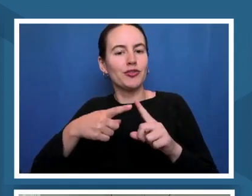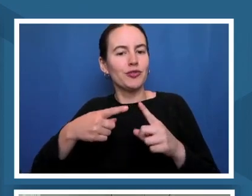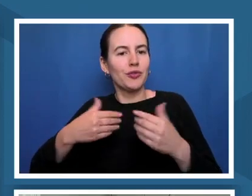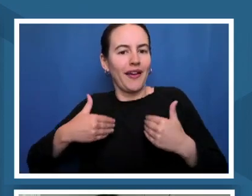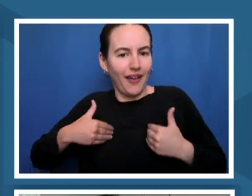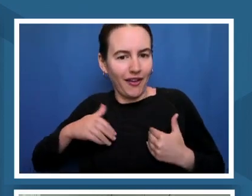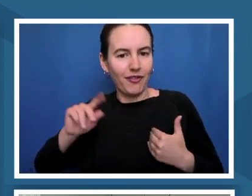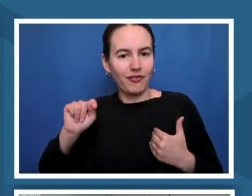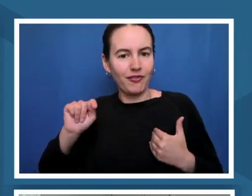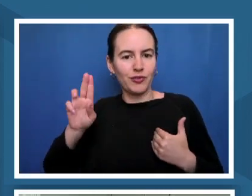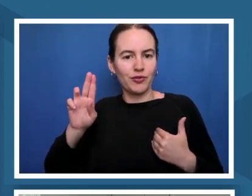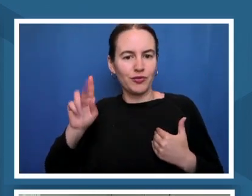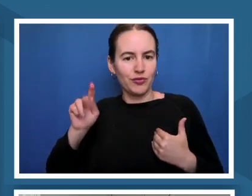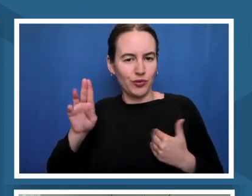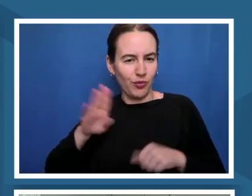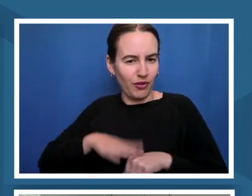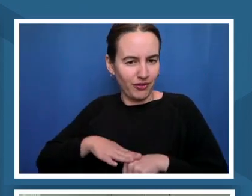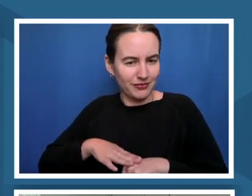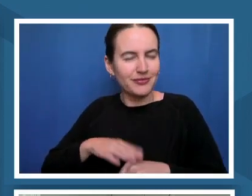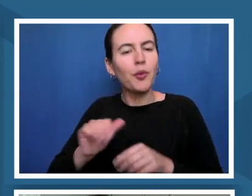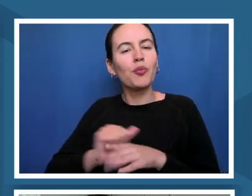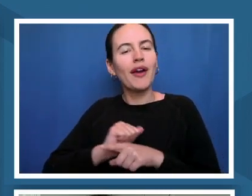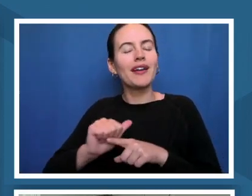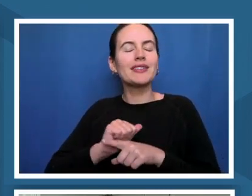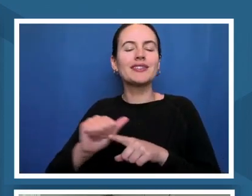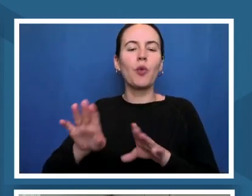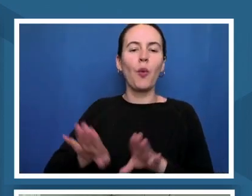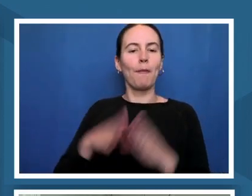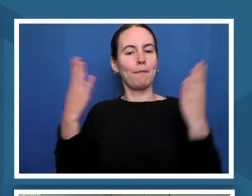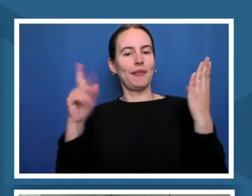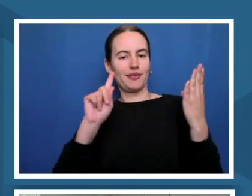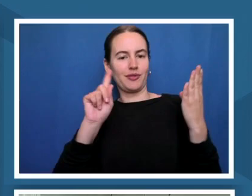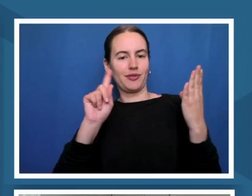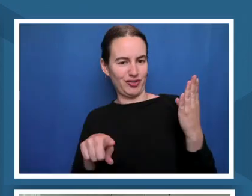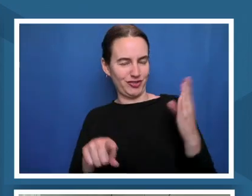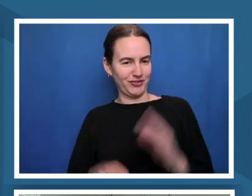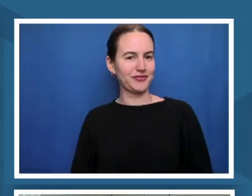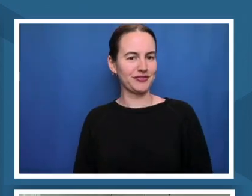so practice opening your questions up